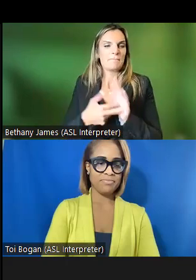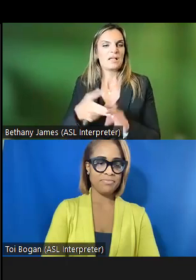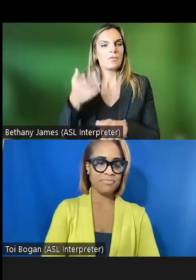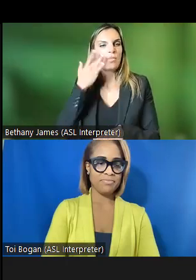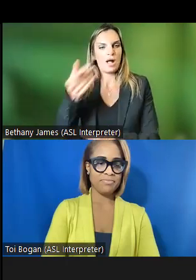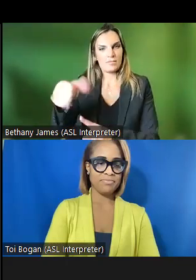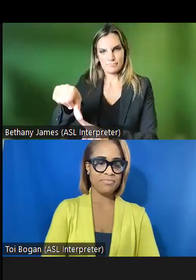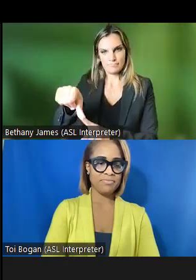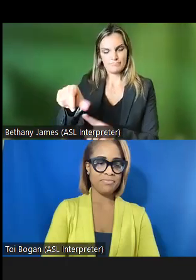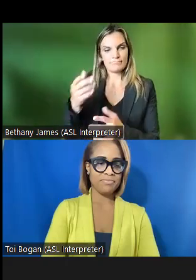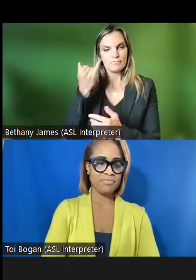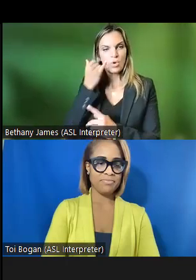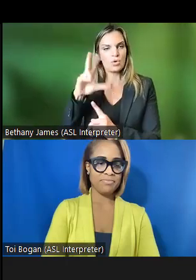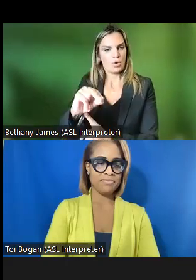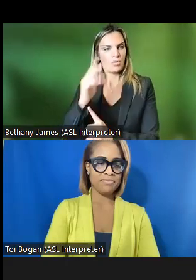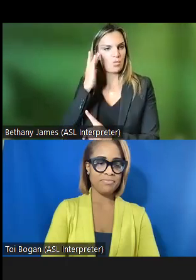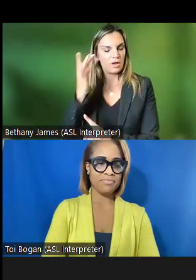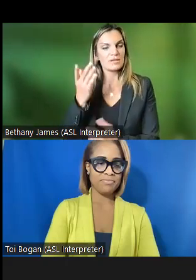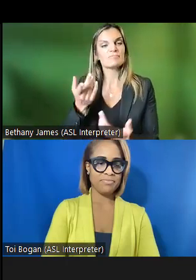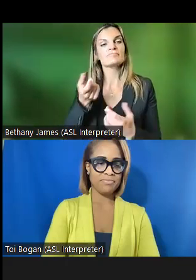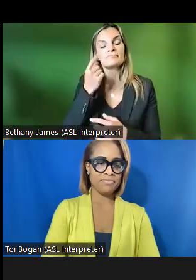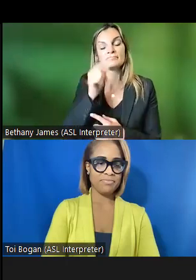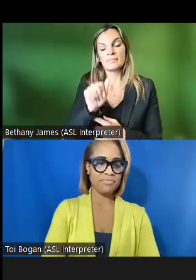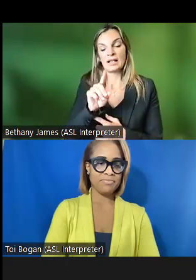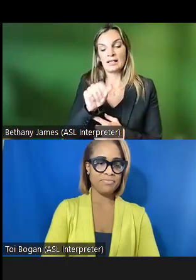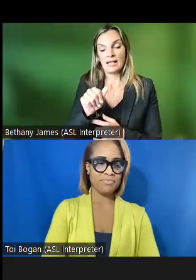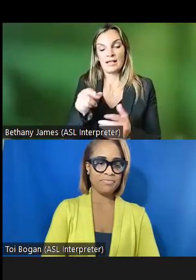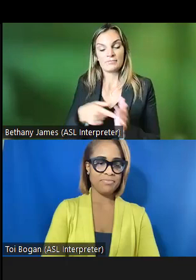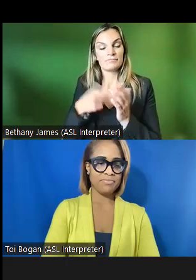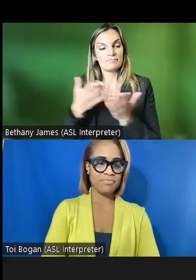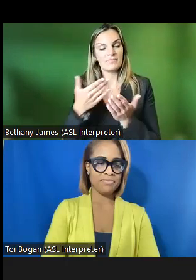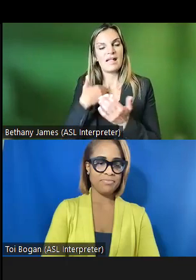So the ADA requires state and local entities to provide reasonable accommodations, but